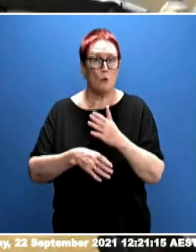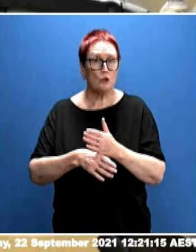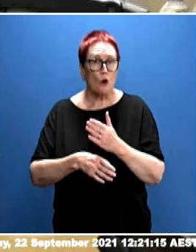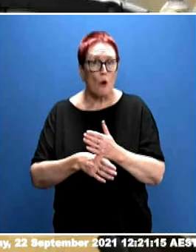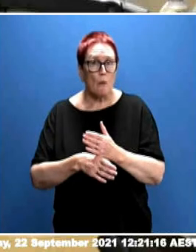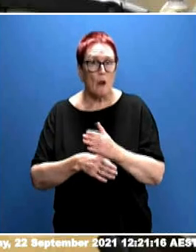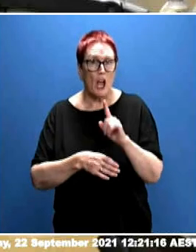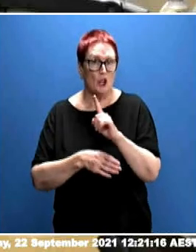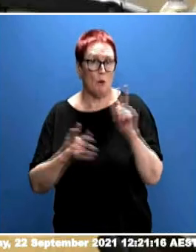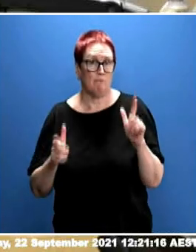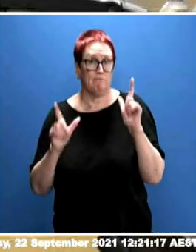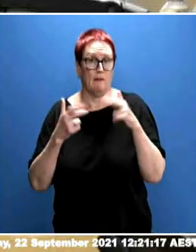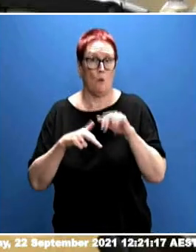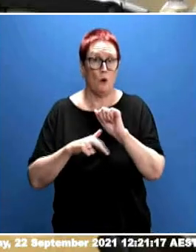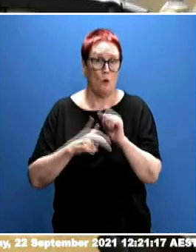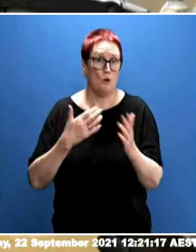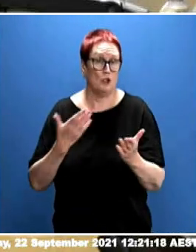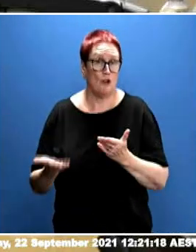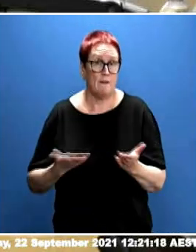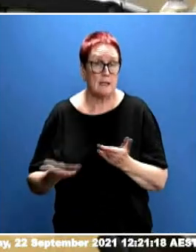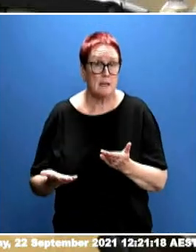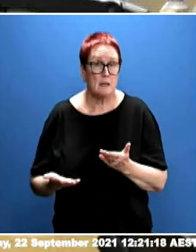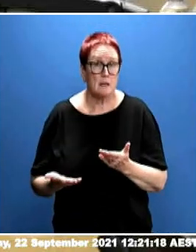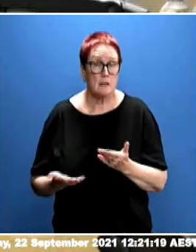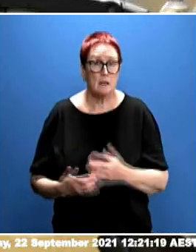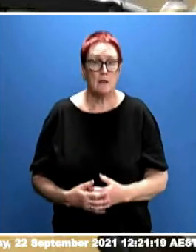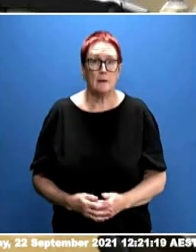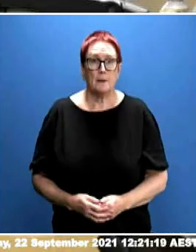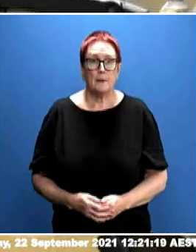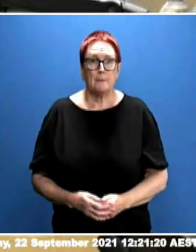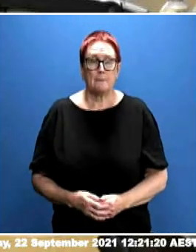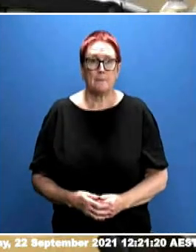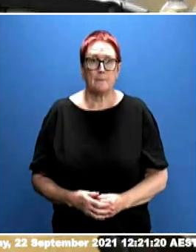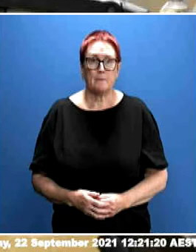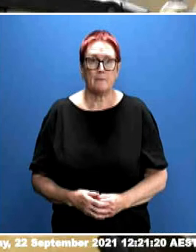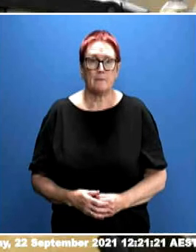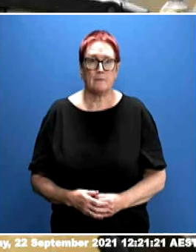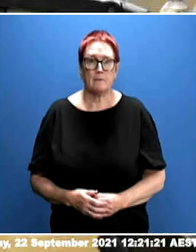you were the director of, is consultation with ALSWA,